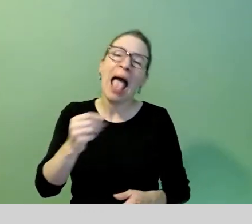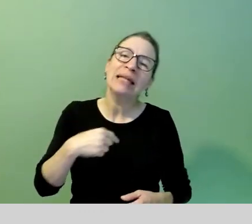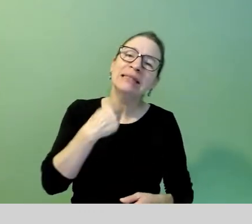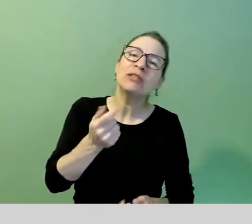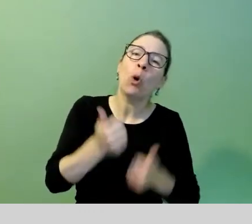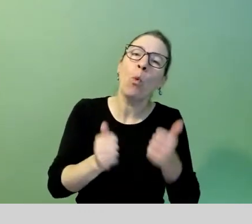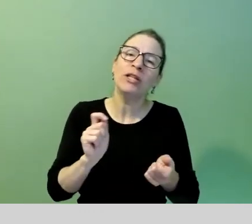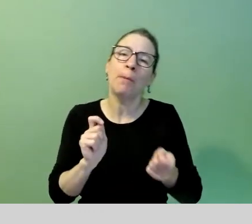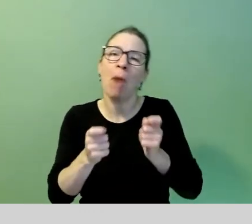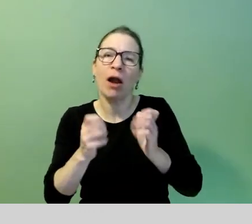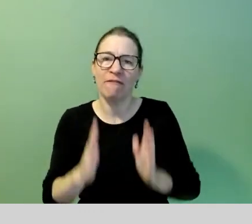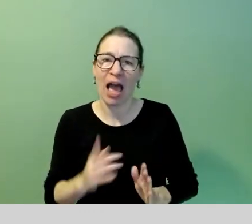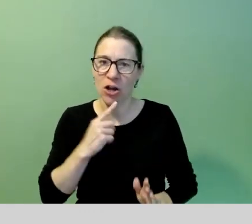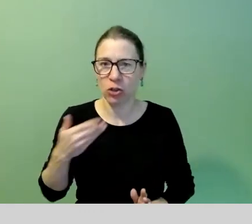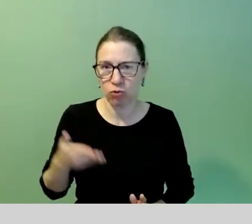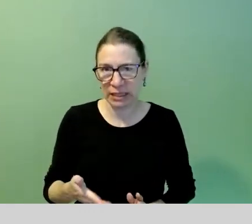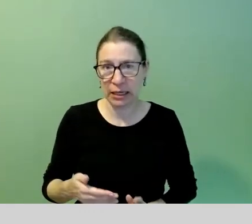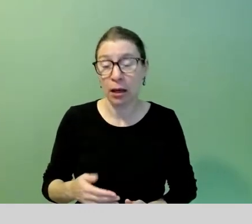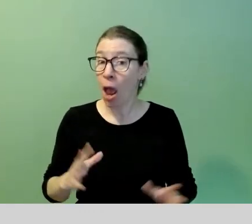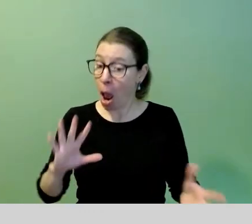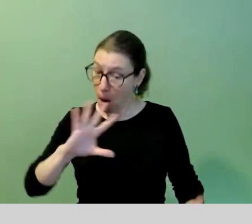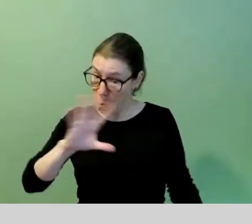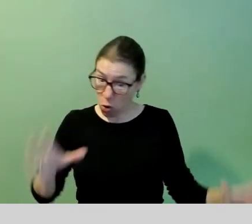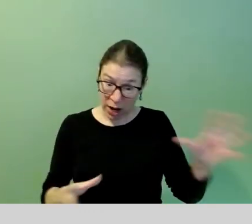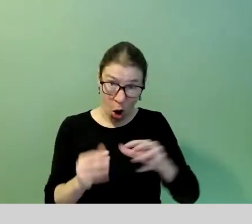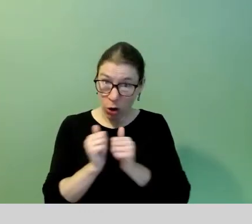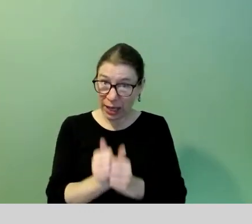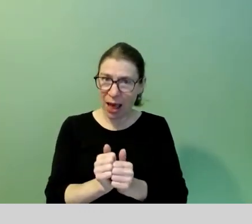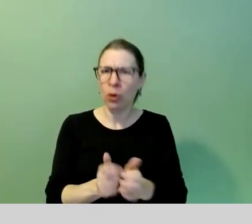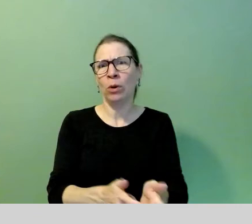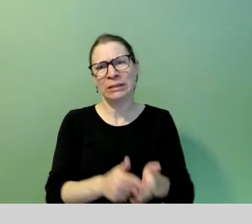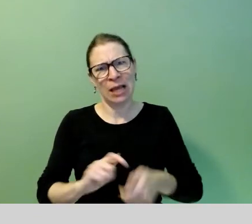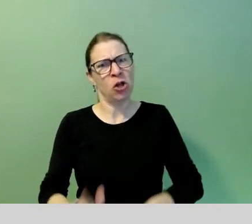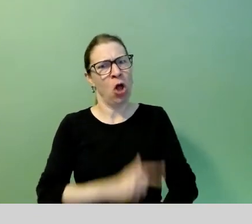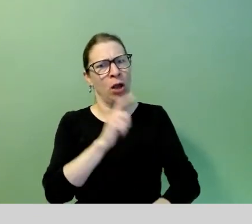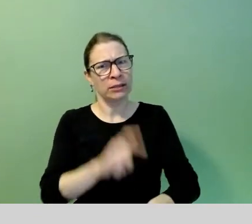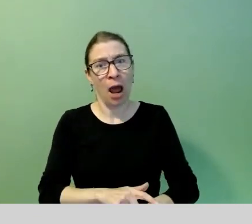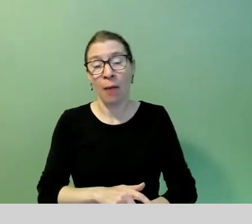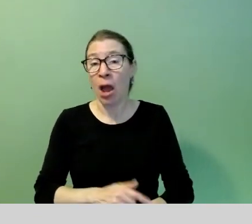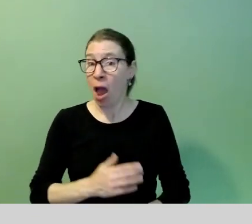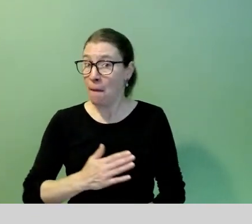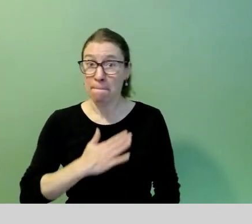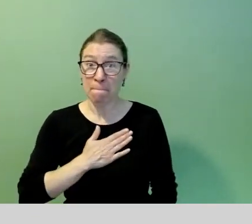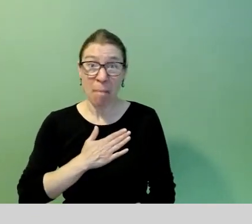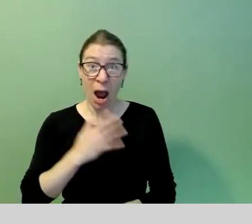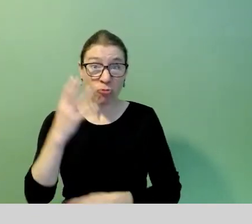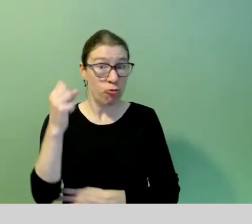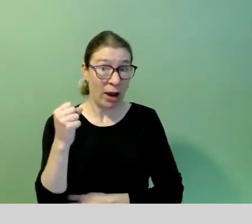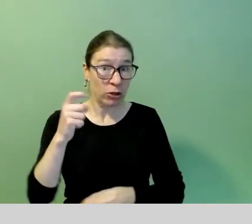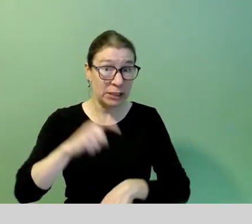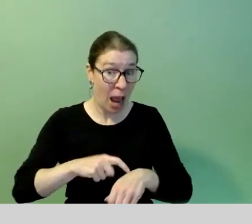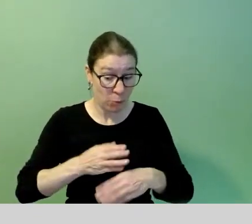Putting all of this together, will take a long while. The fastest I've managed to finish up a video game, was 48 hours.